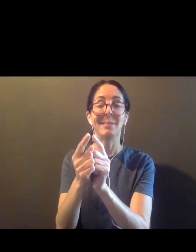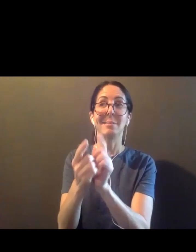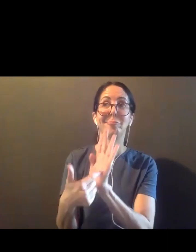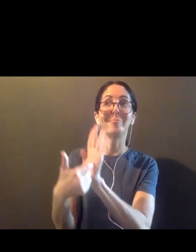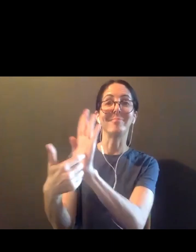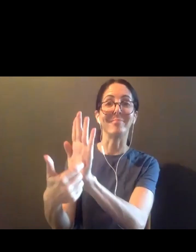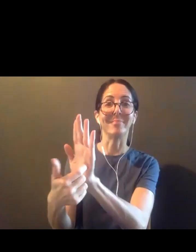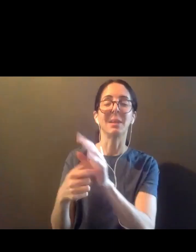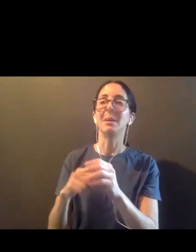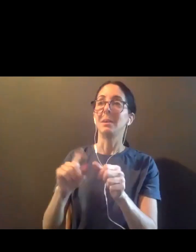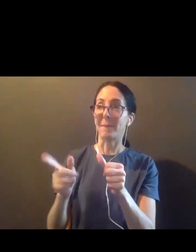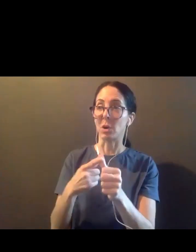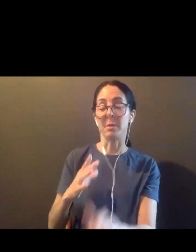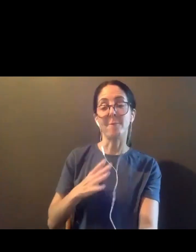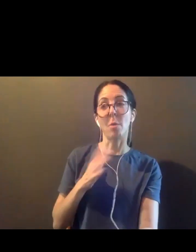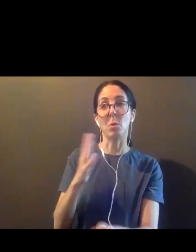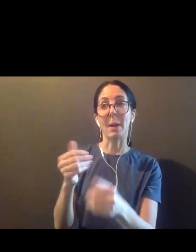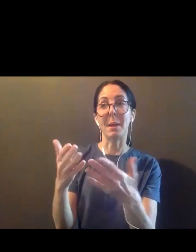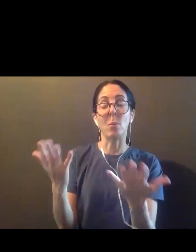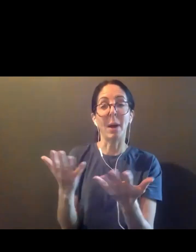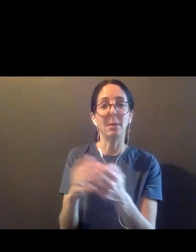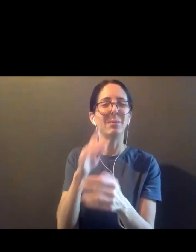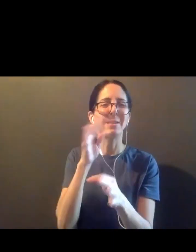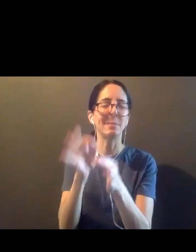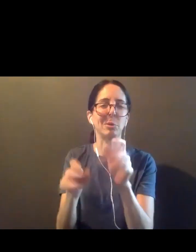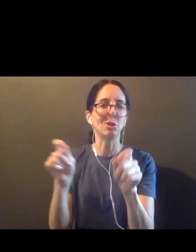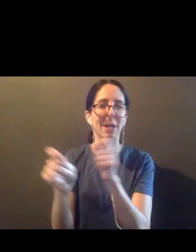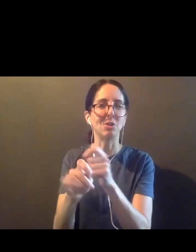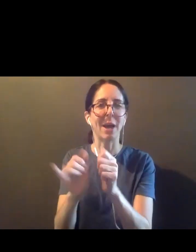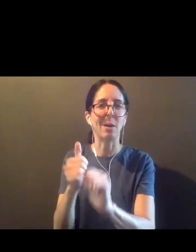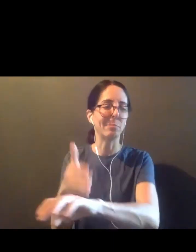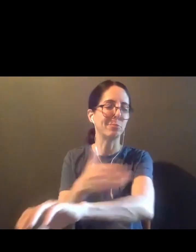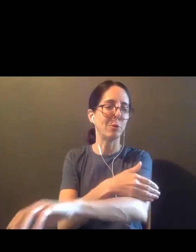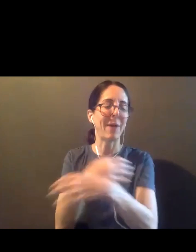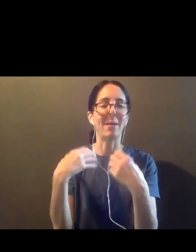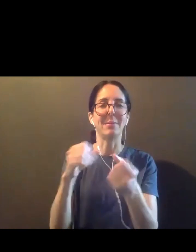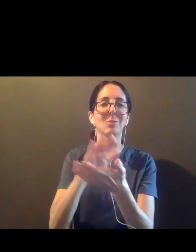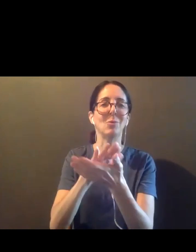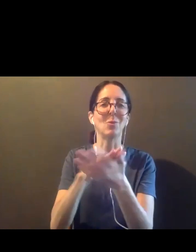here’s our formal recommendation for a simple change to improve the healthy school environments.